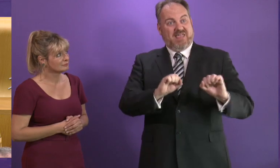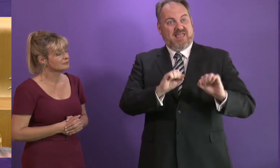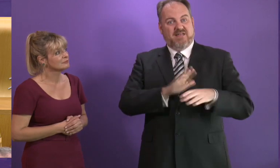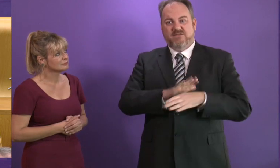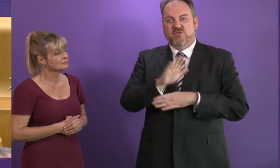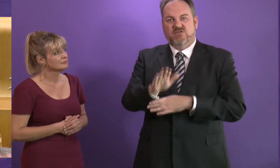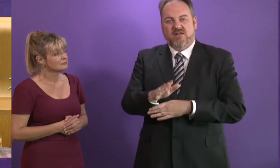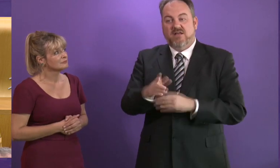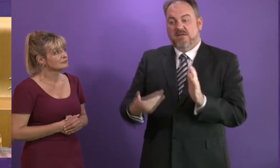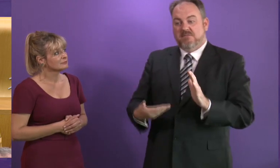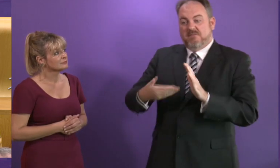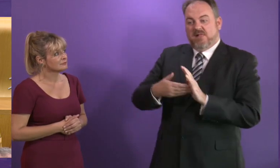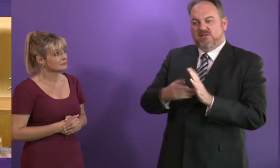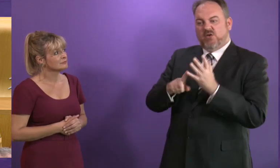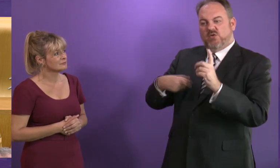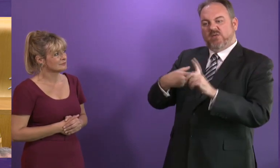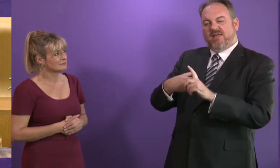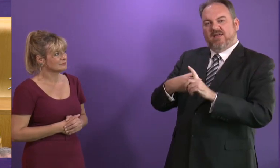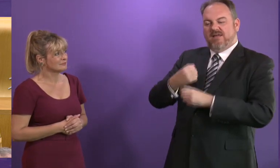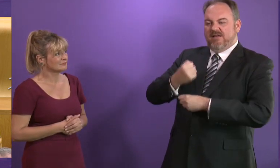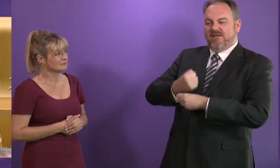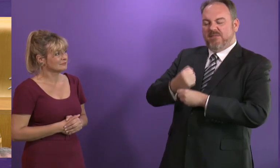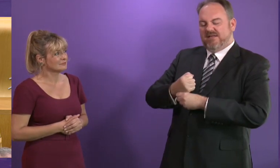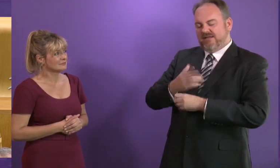treat devolution with utter contempt.